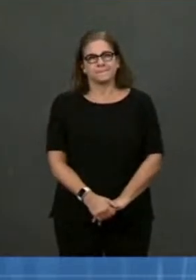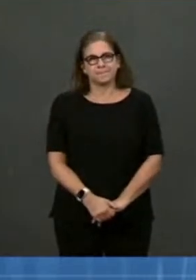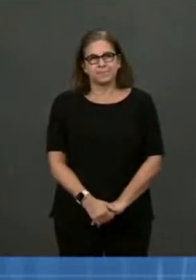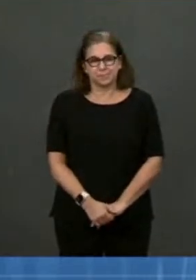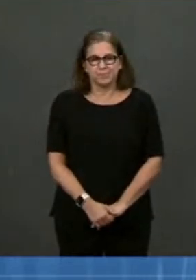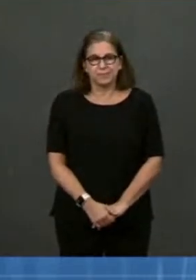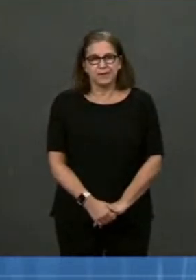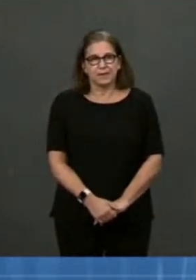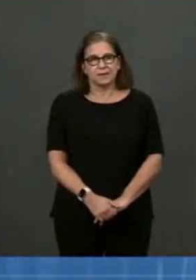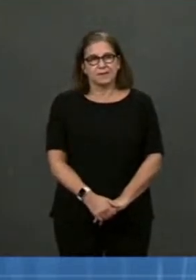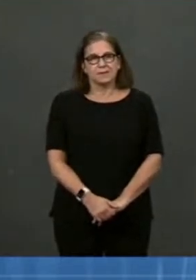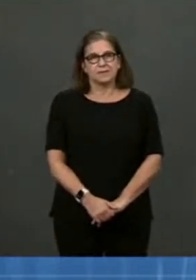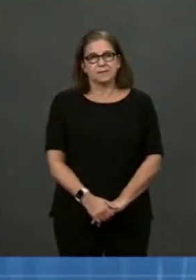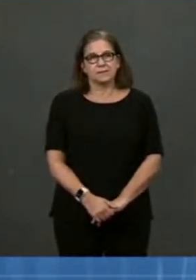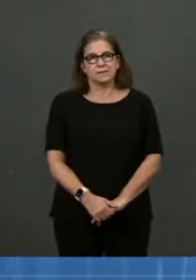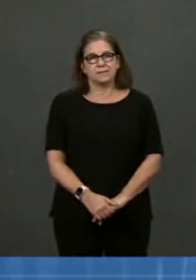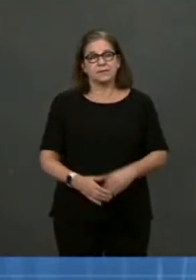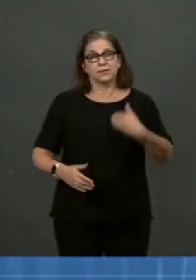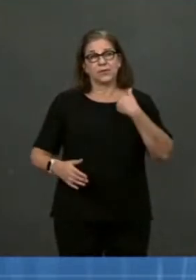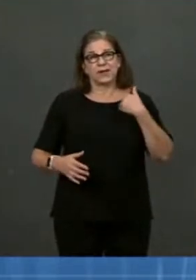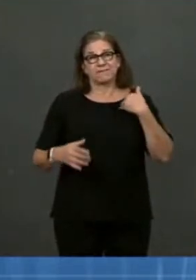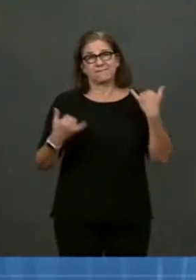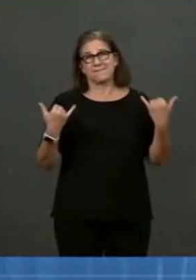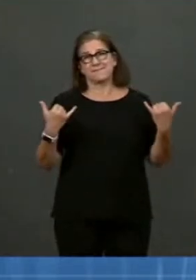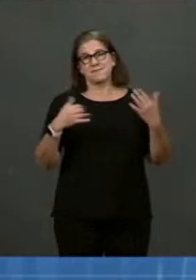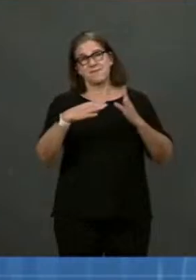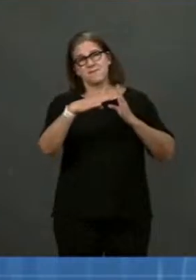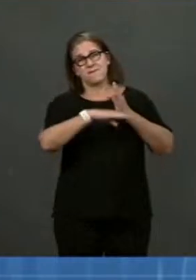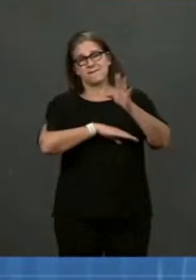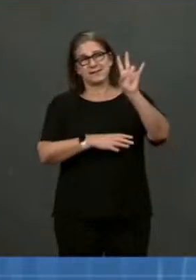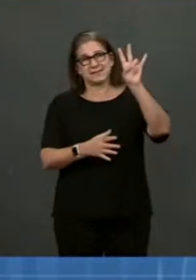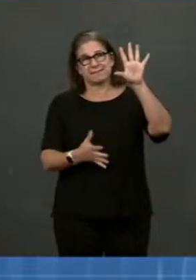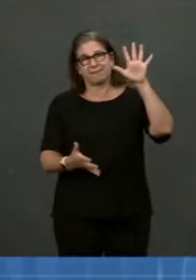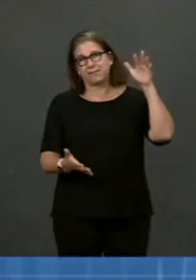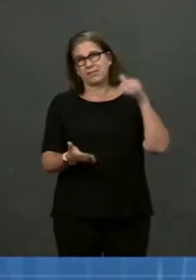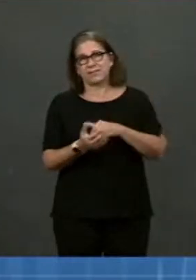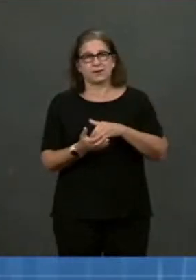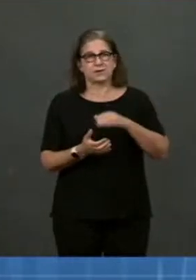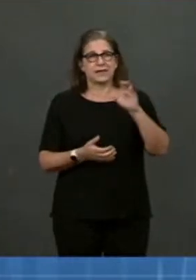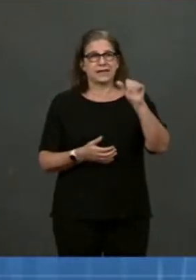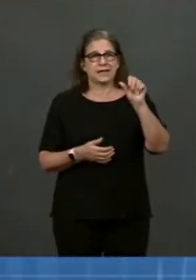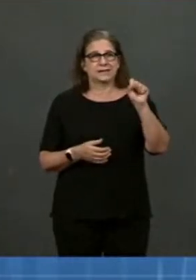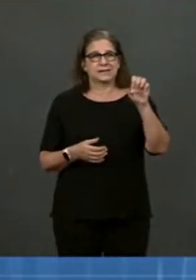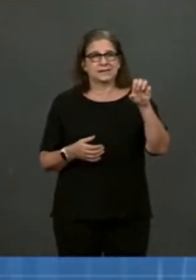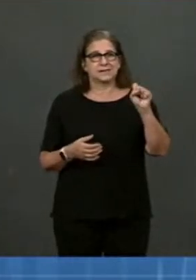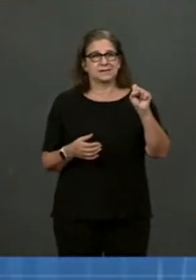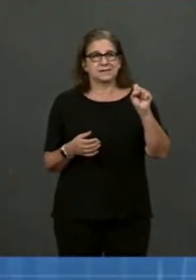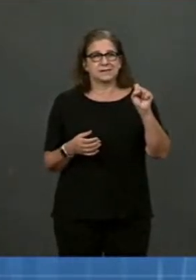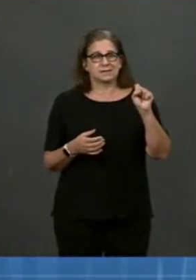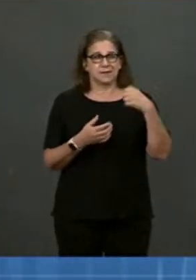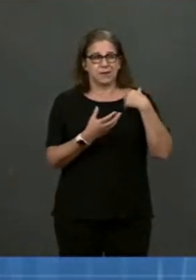THANK YOU FOR THAT QUESTION. WE STILL HAVE 75,000 CASES IN THIS COUNTRY AND I AM VERY